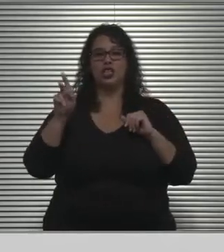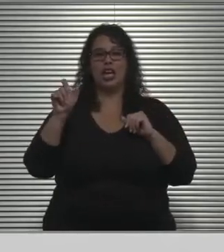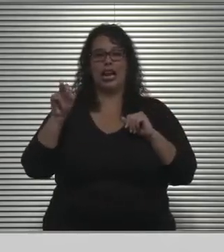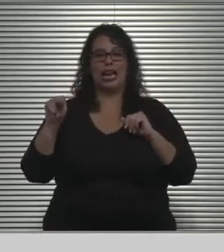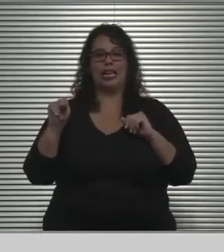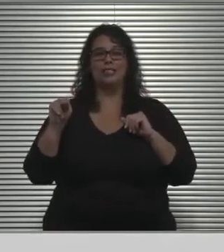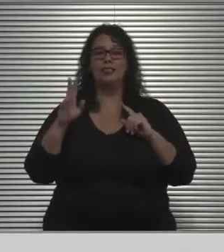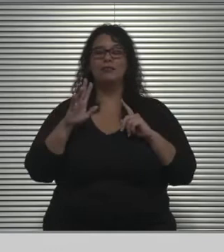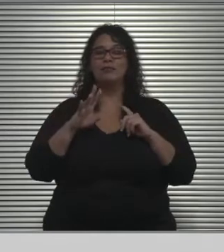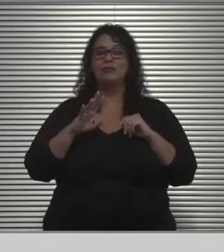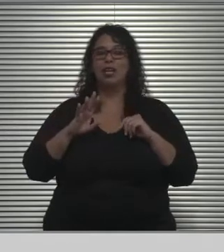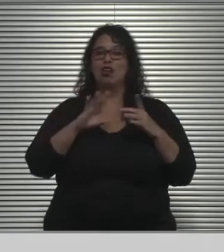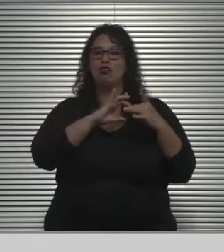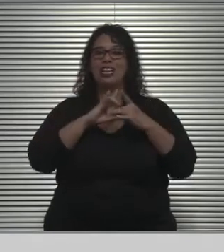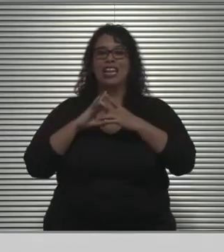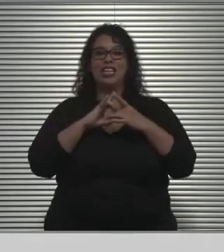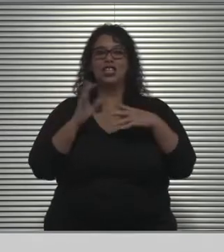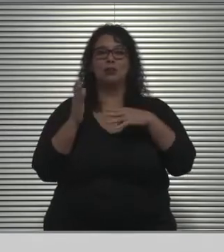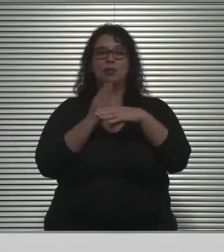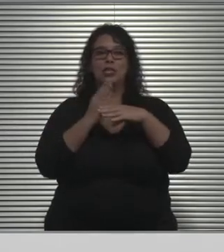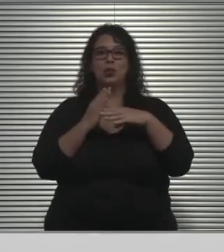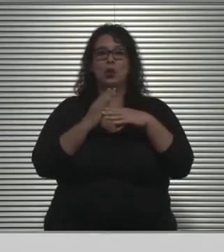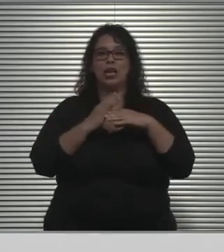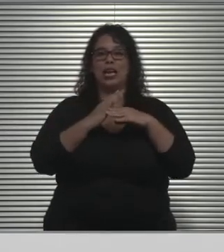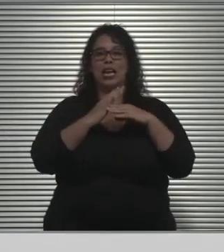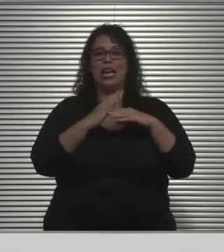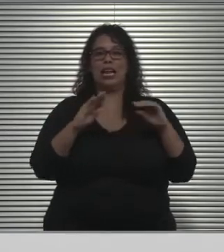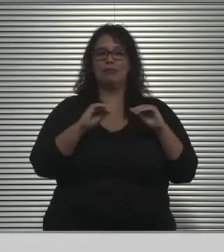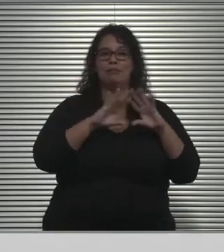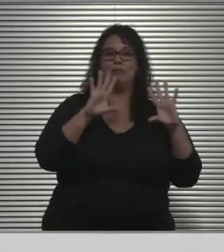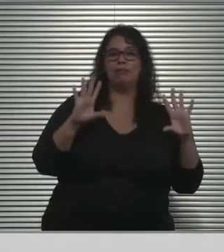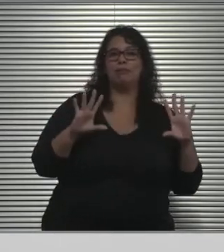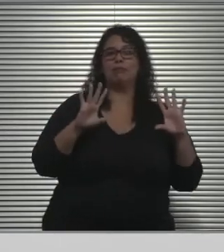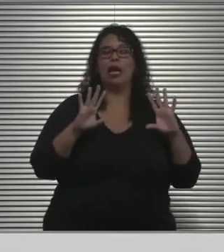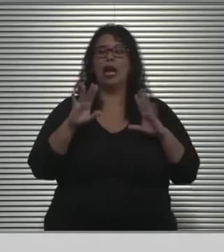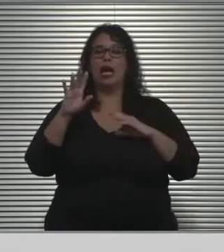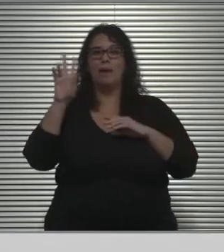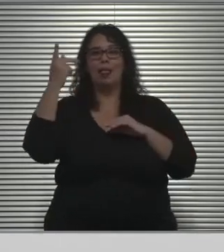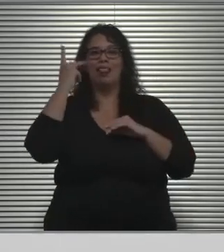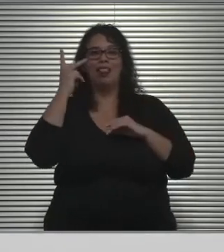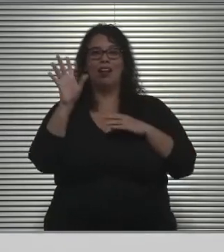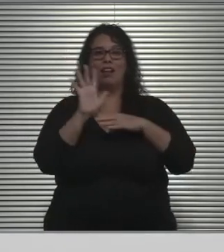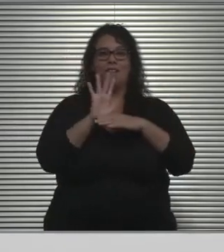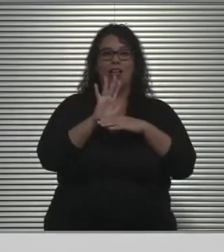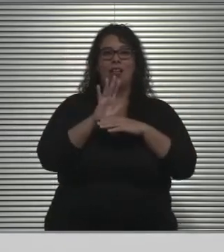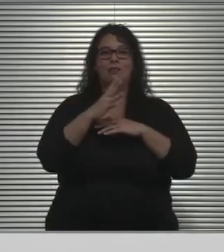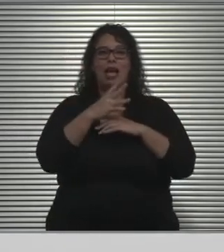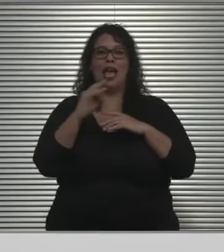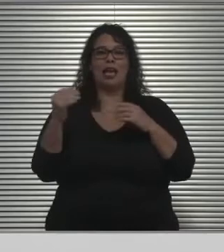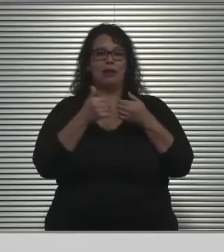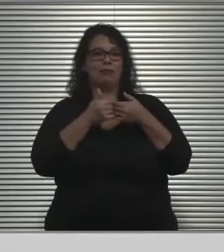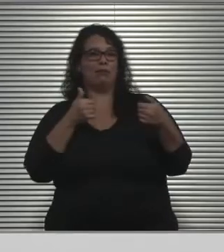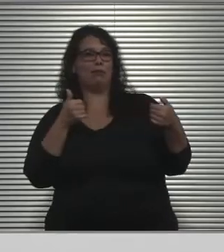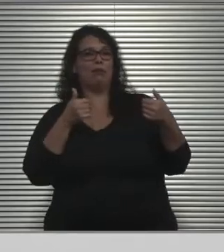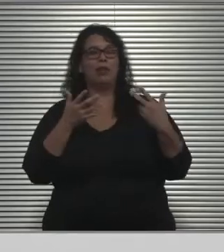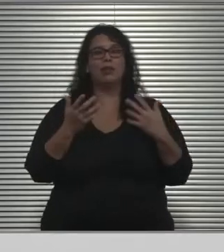"The Relationship Between Implicitly Political Films and Political Polarization."